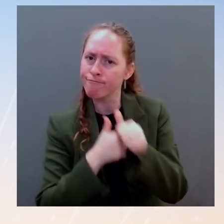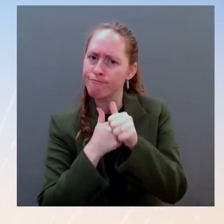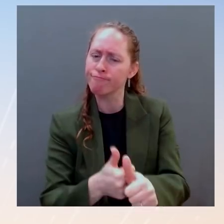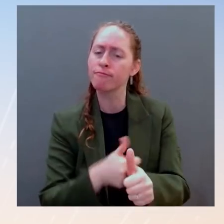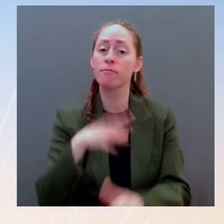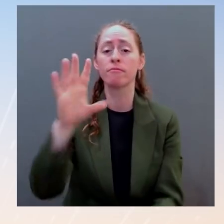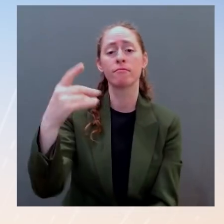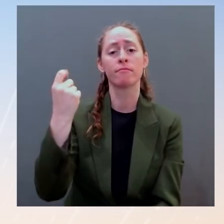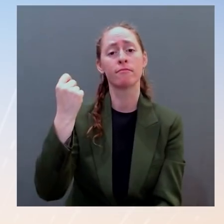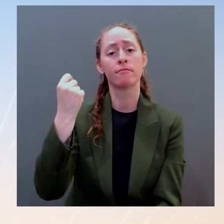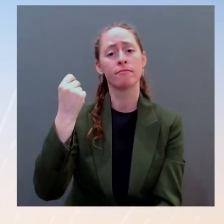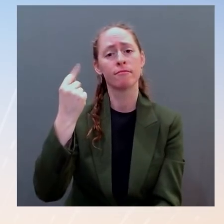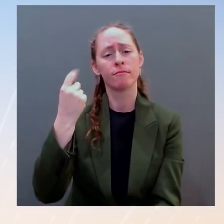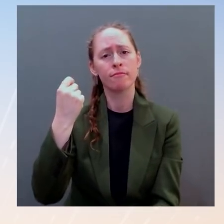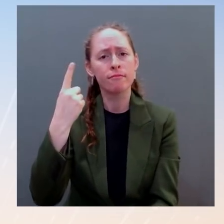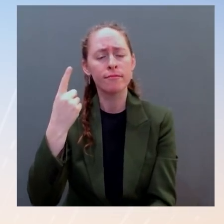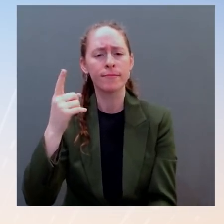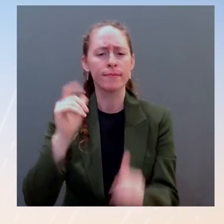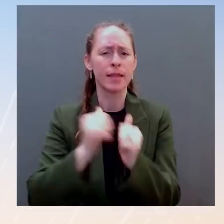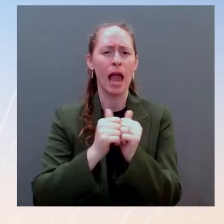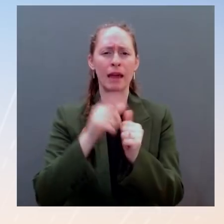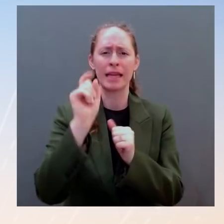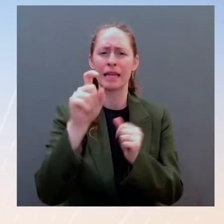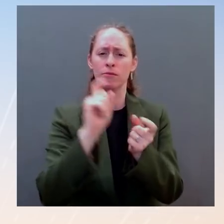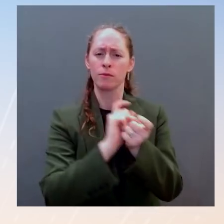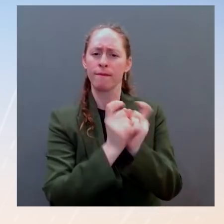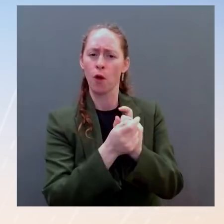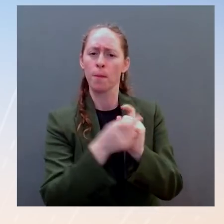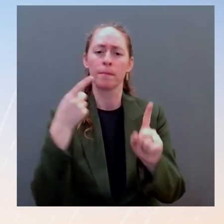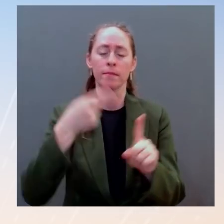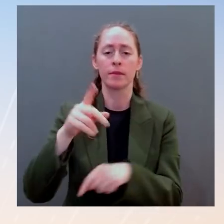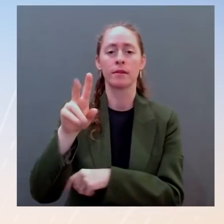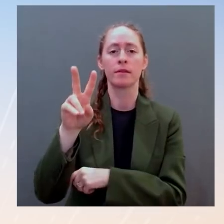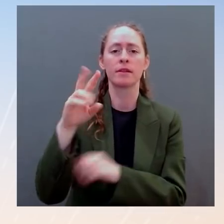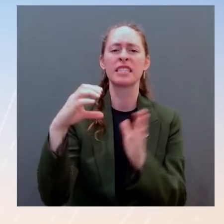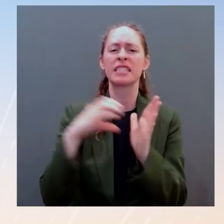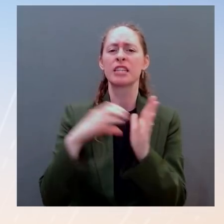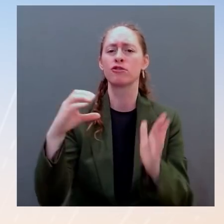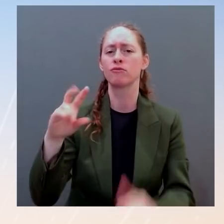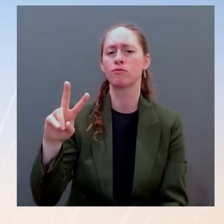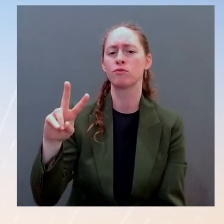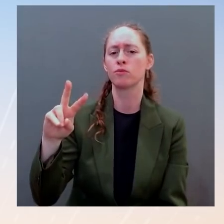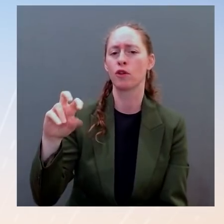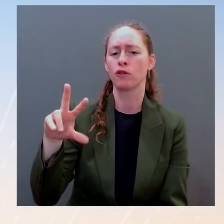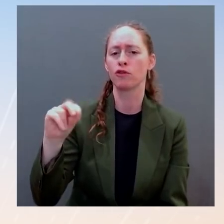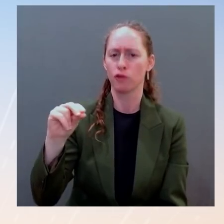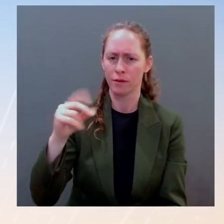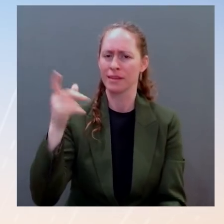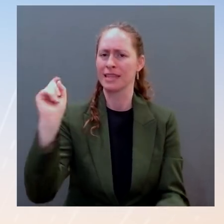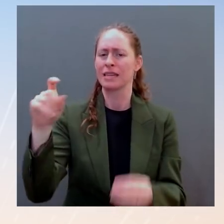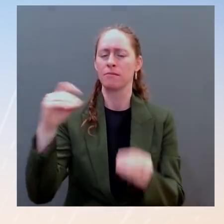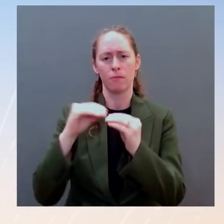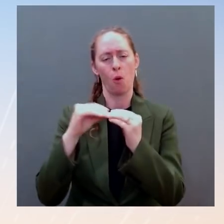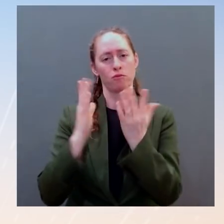requiring more transparency, and more. And he's encouraged that there's bipartisan interest in Congress.